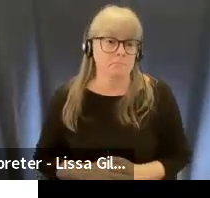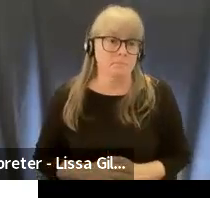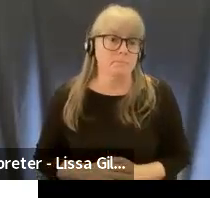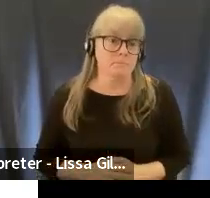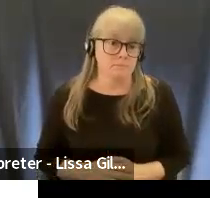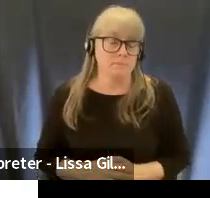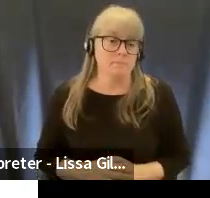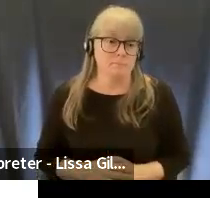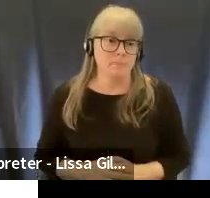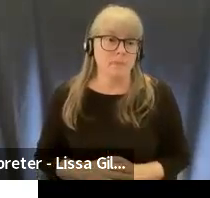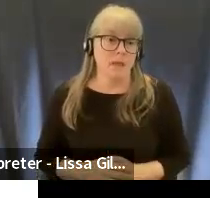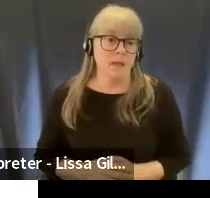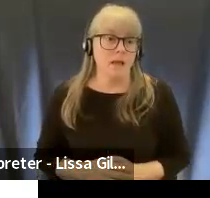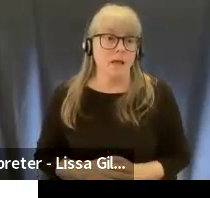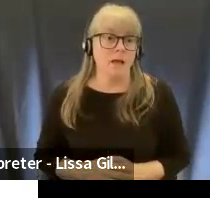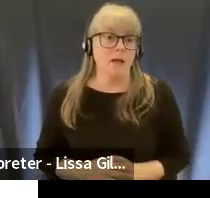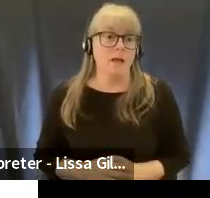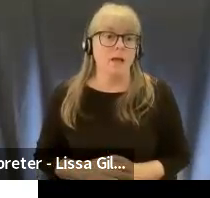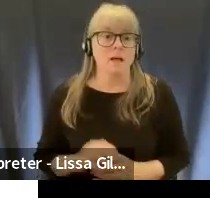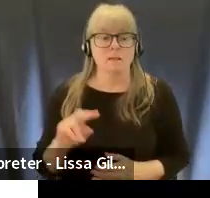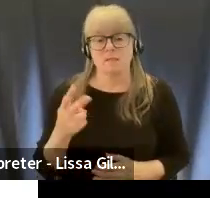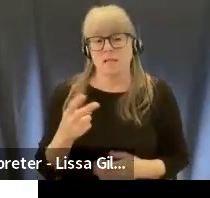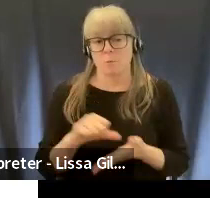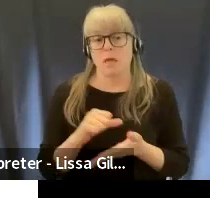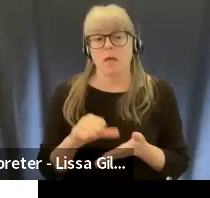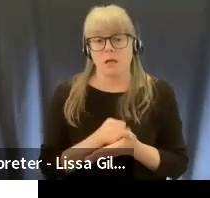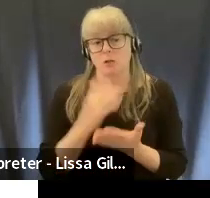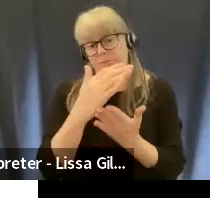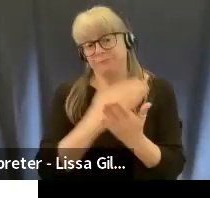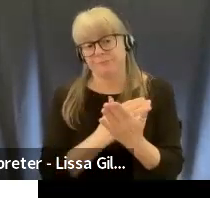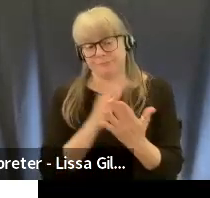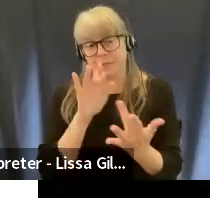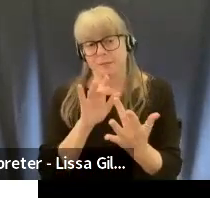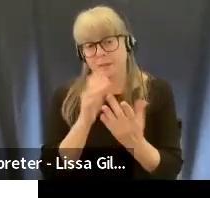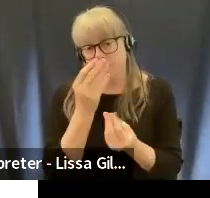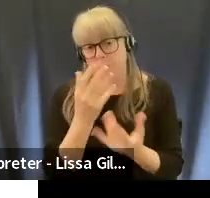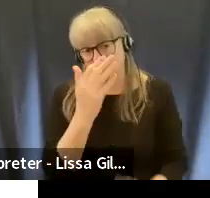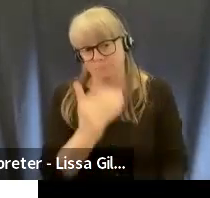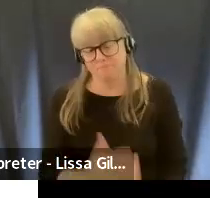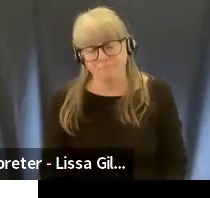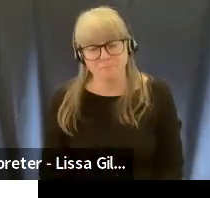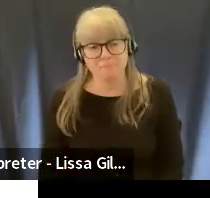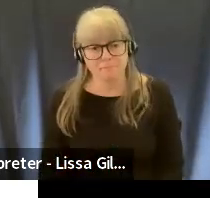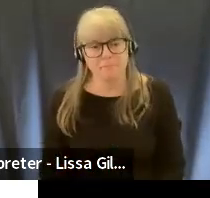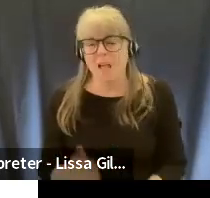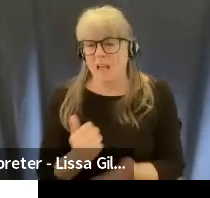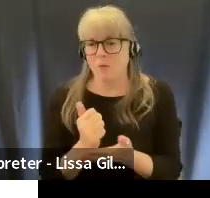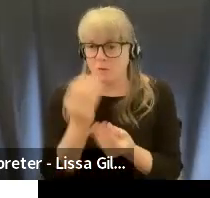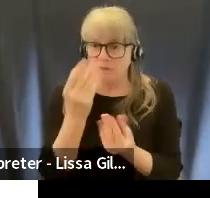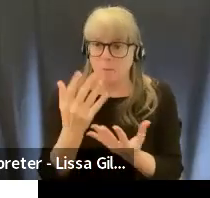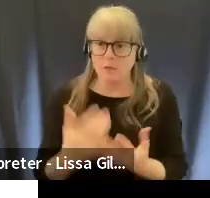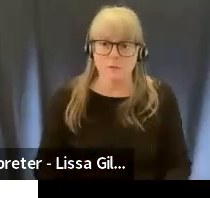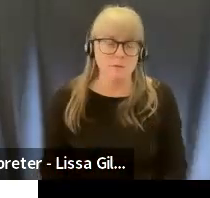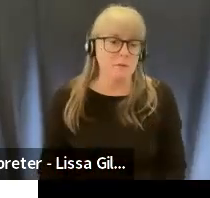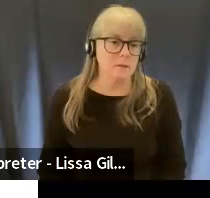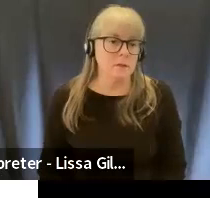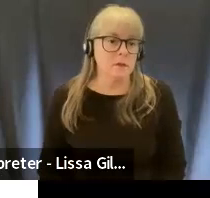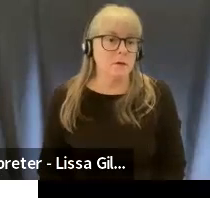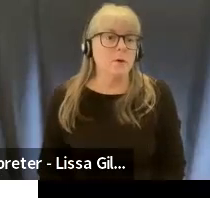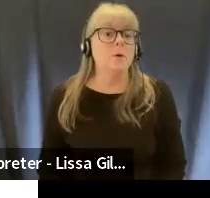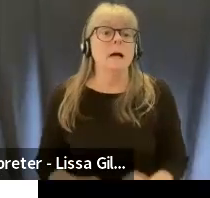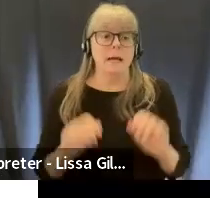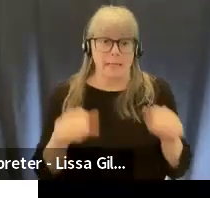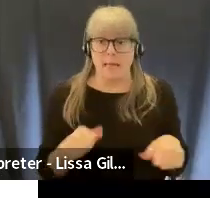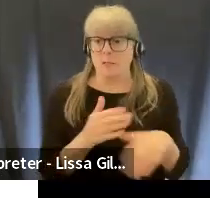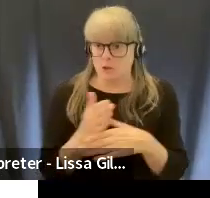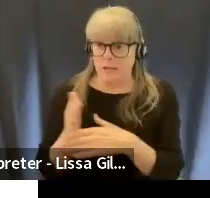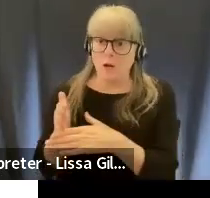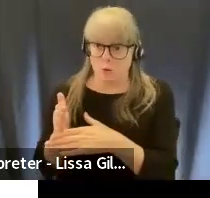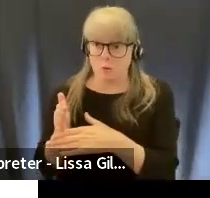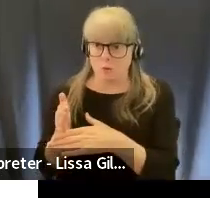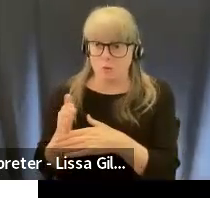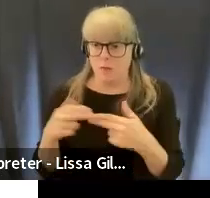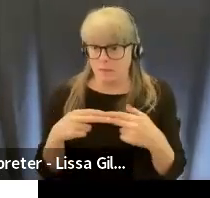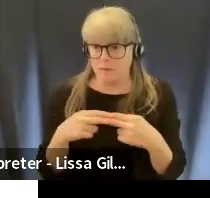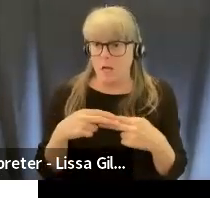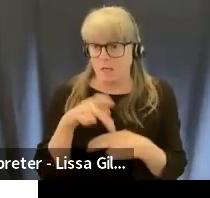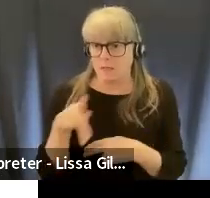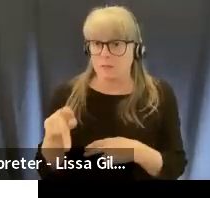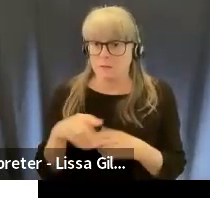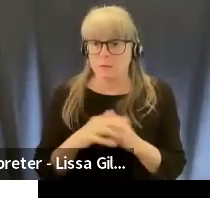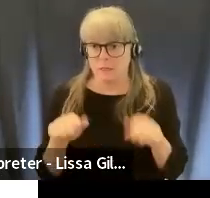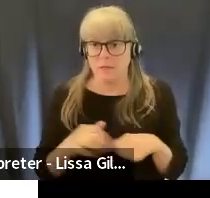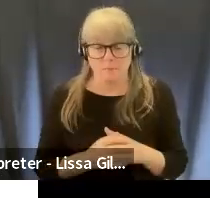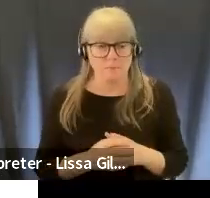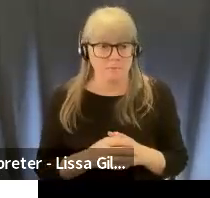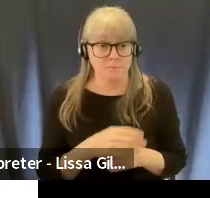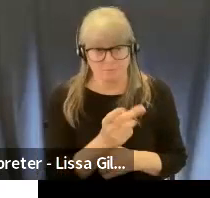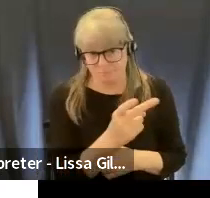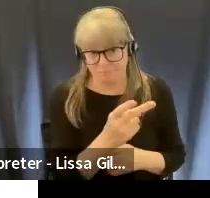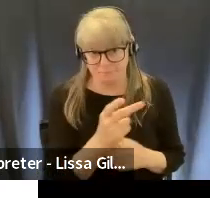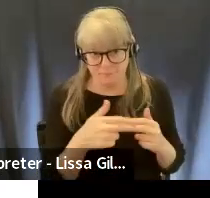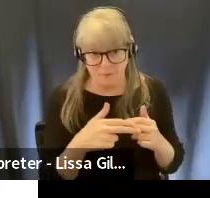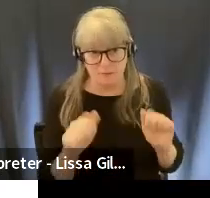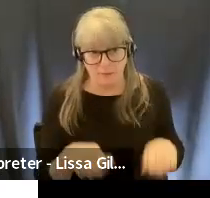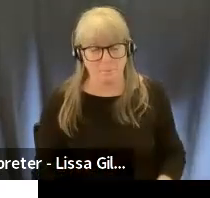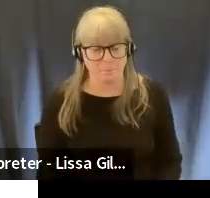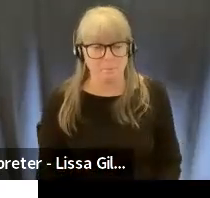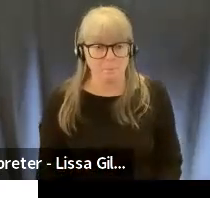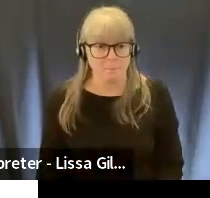And here's just the second page of list of contact information and helpful information that we have prepared, and we can share the slides with contact information on it. For you.